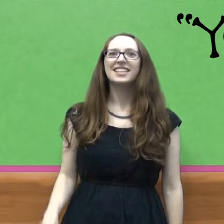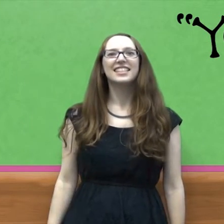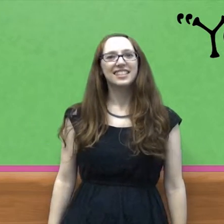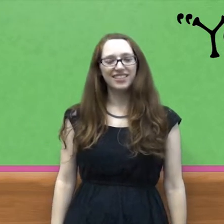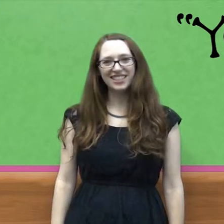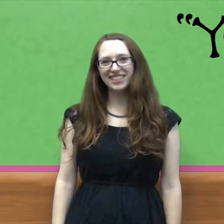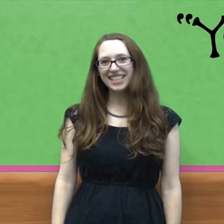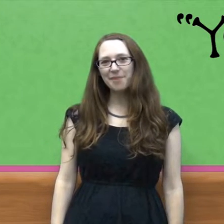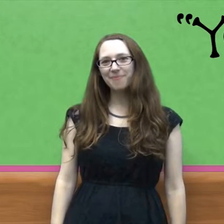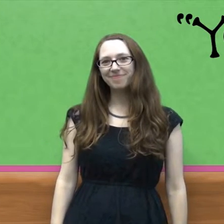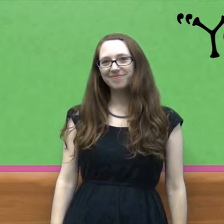See you at storytime.